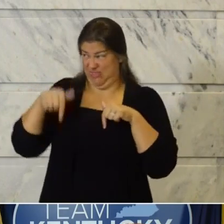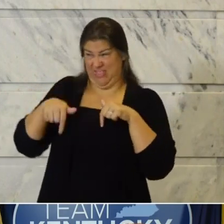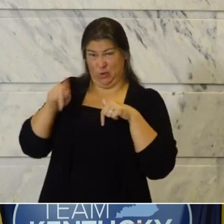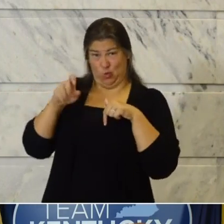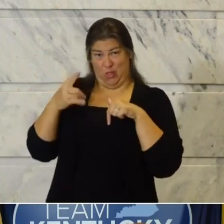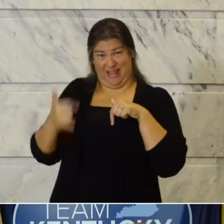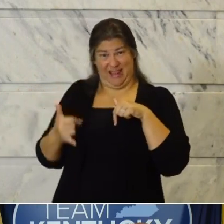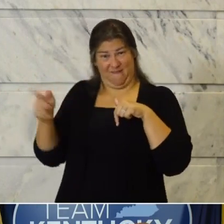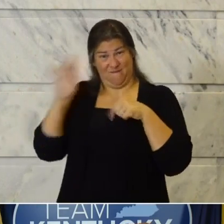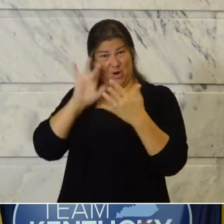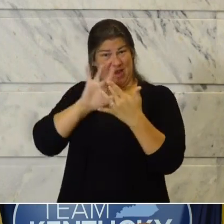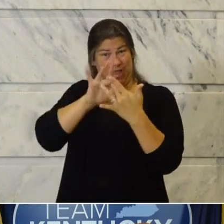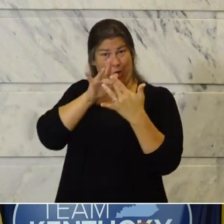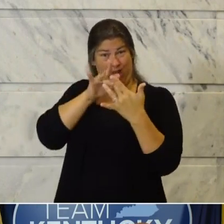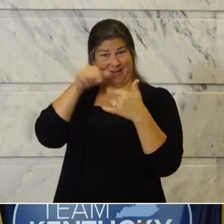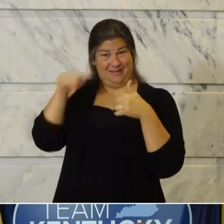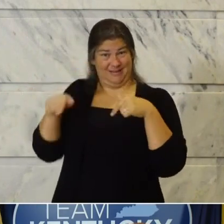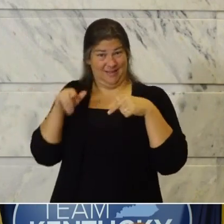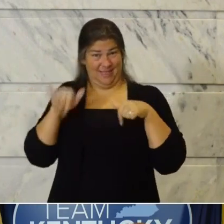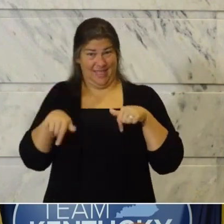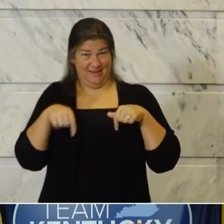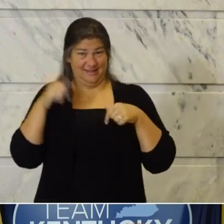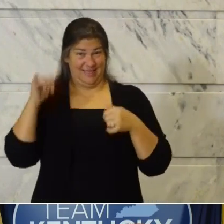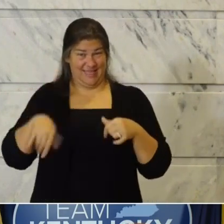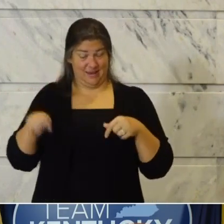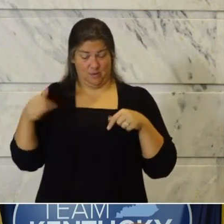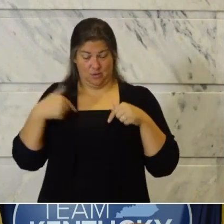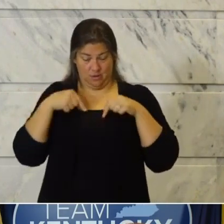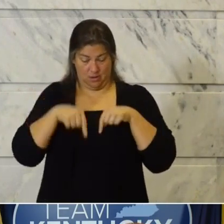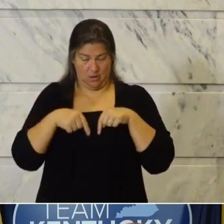similar toe one that's used in West Virginia. And so we have provided it.